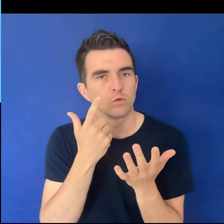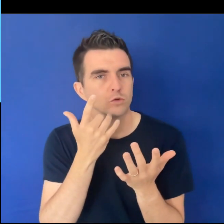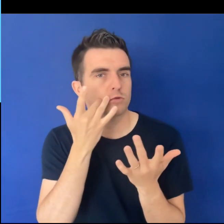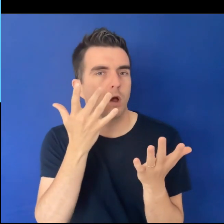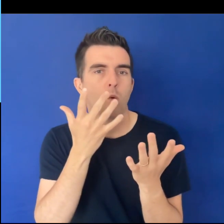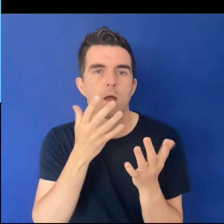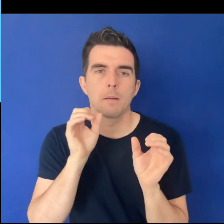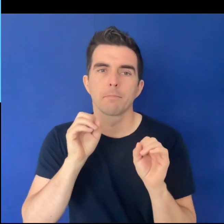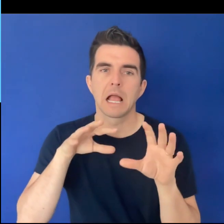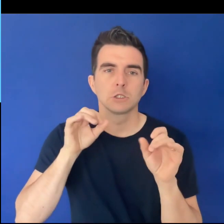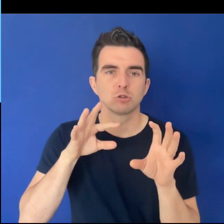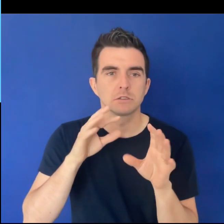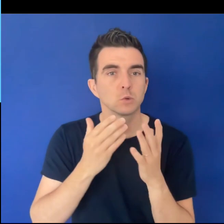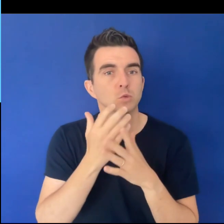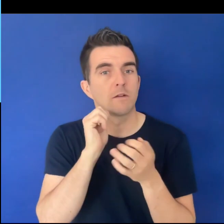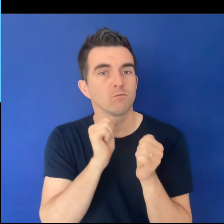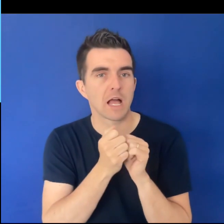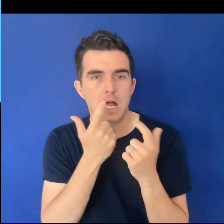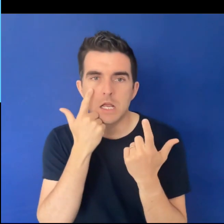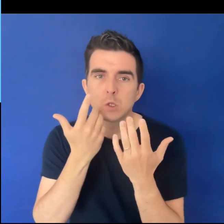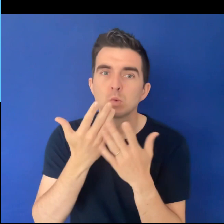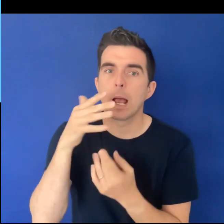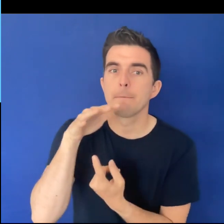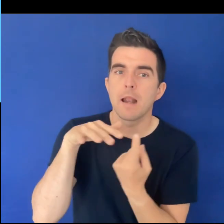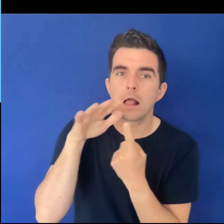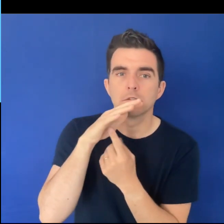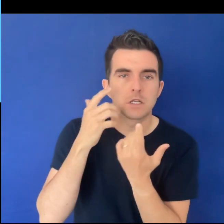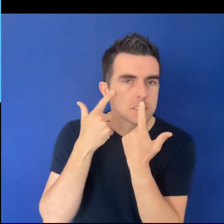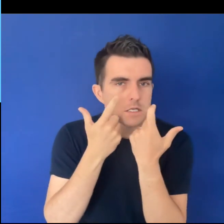In the game, you make new friends, discover new places, find new secrets,